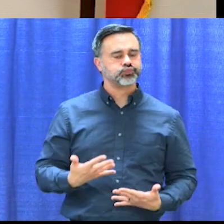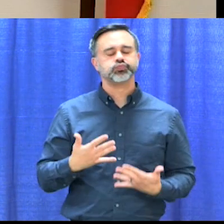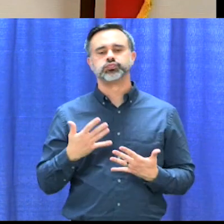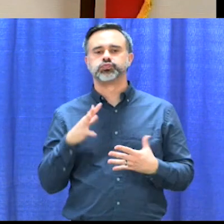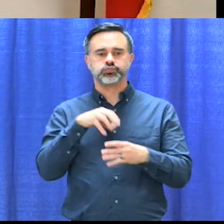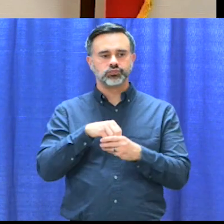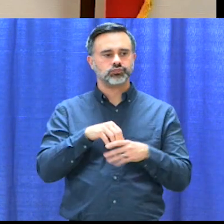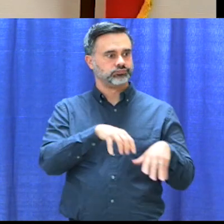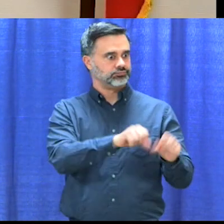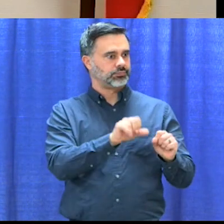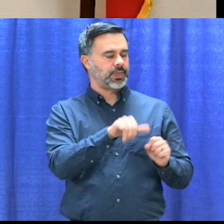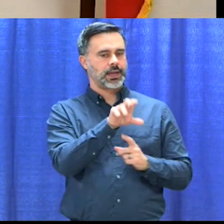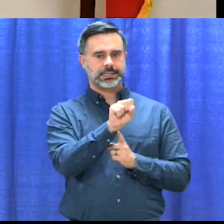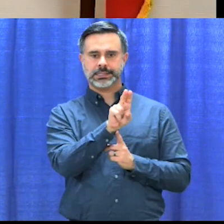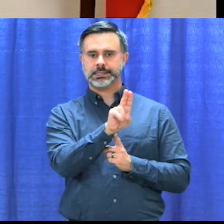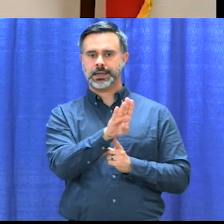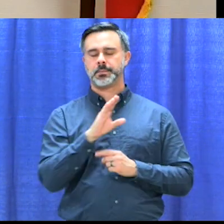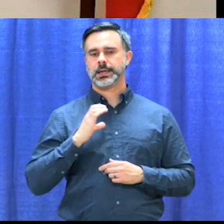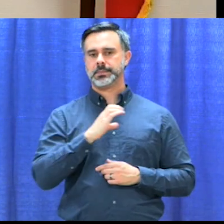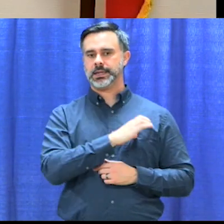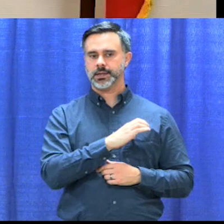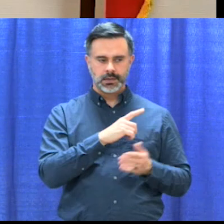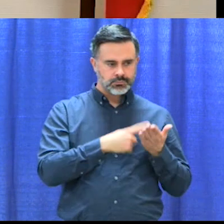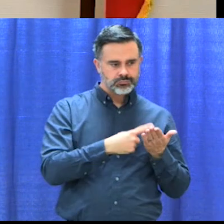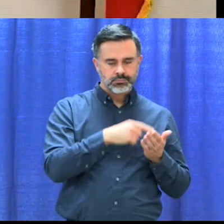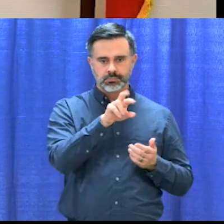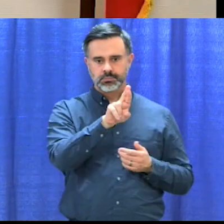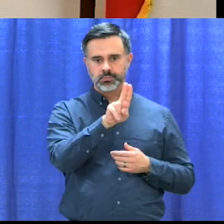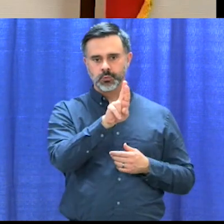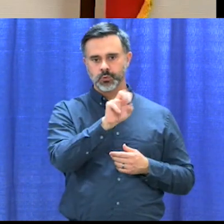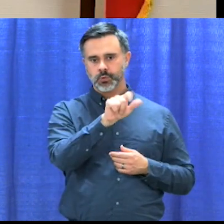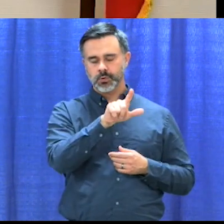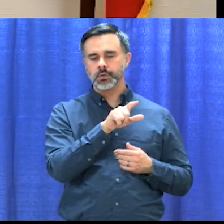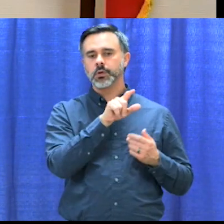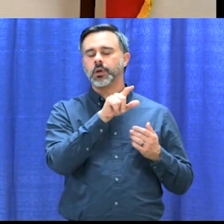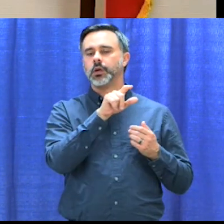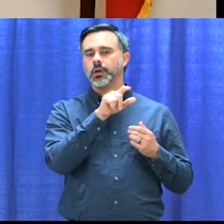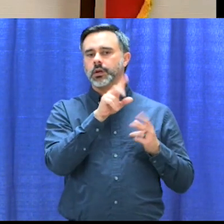that addresses rural technology issues and that means that all the ISPs presented today